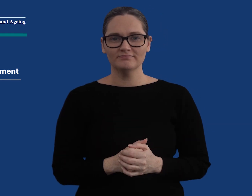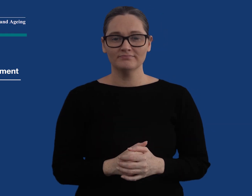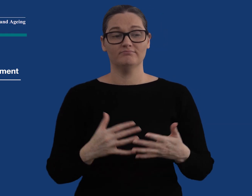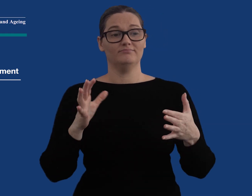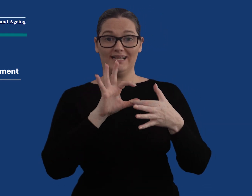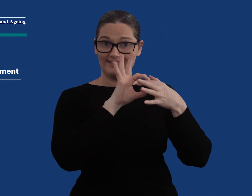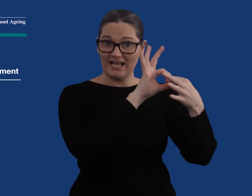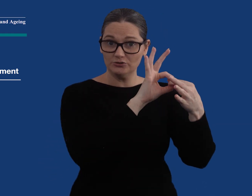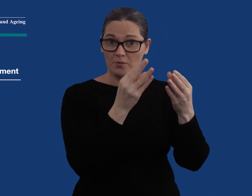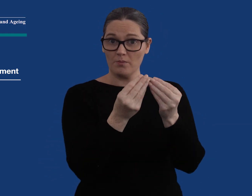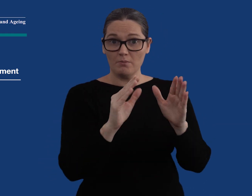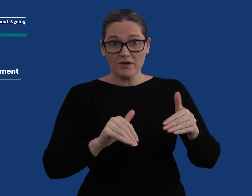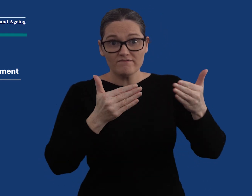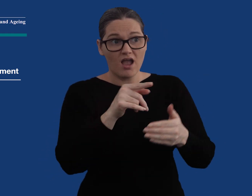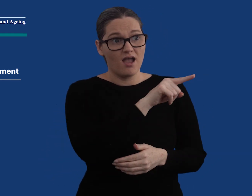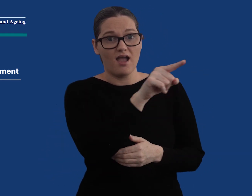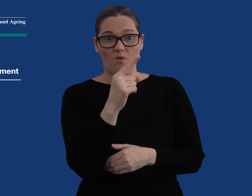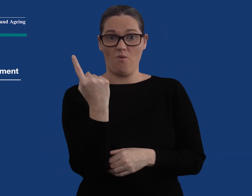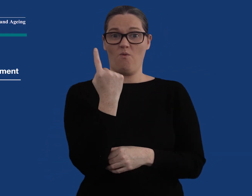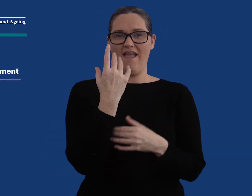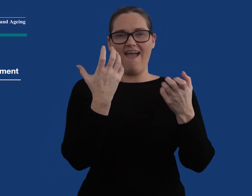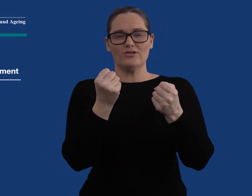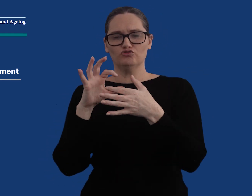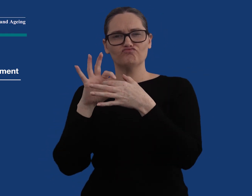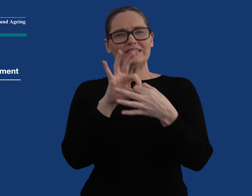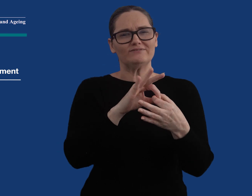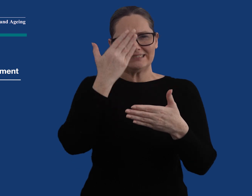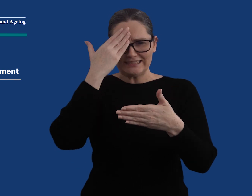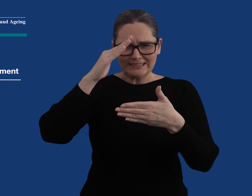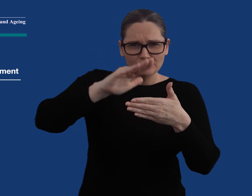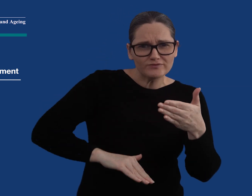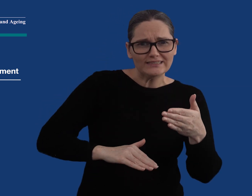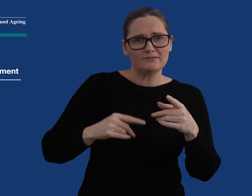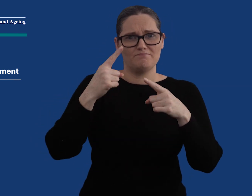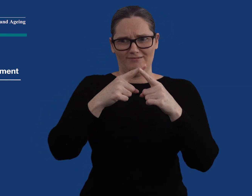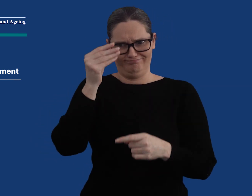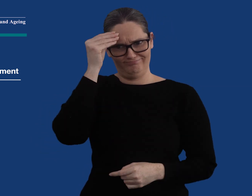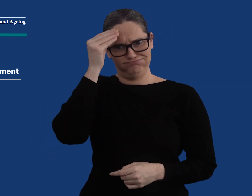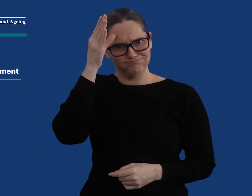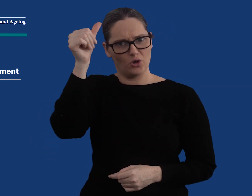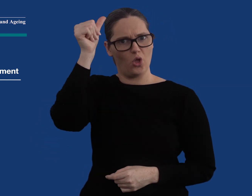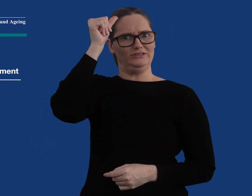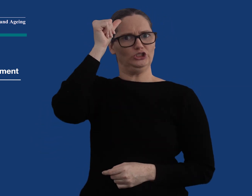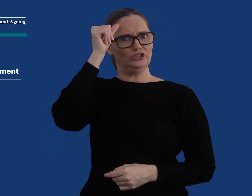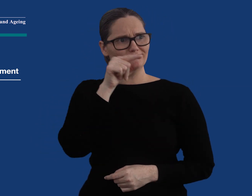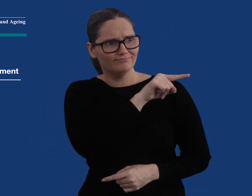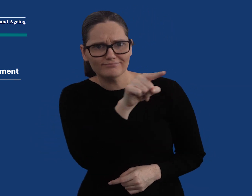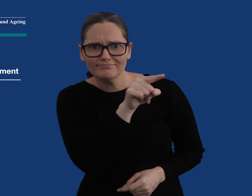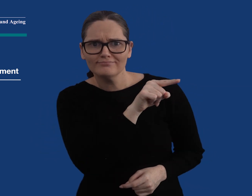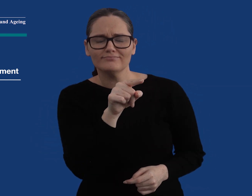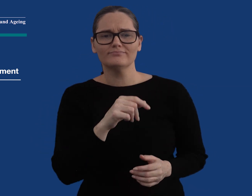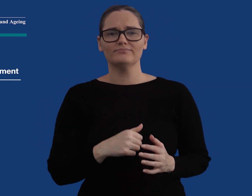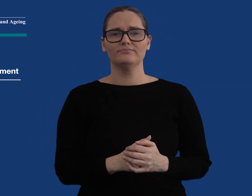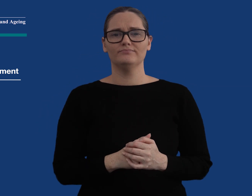• engaging with providers with relevant expertise and experience